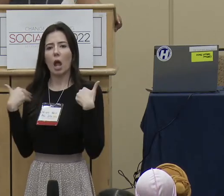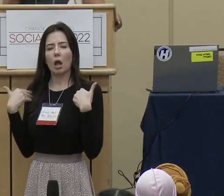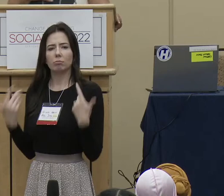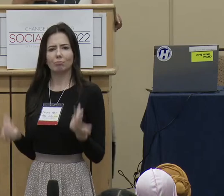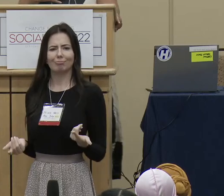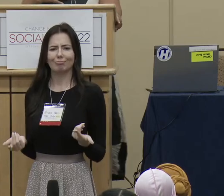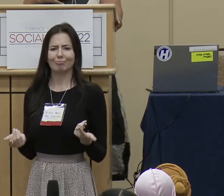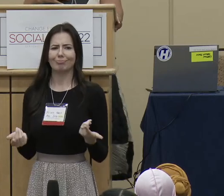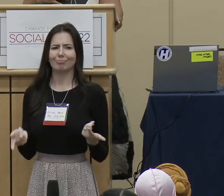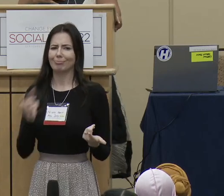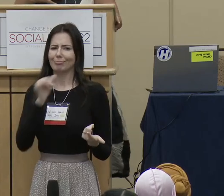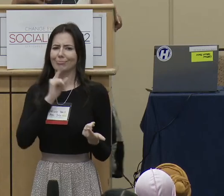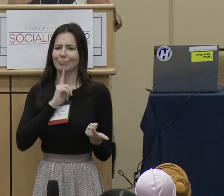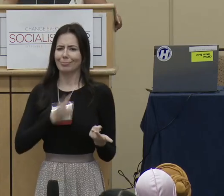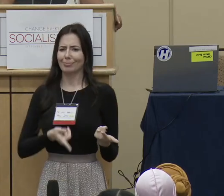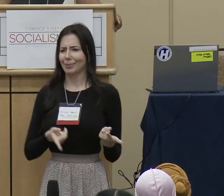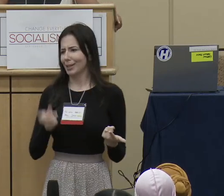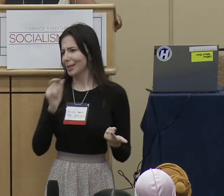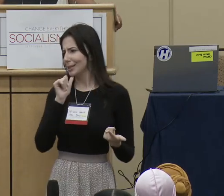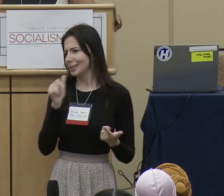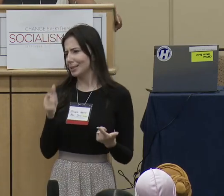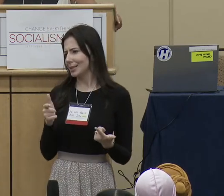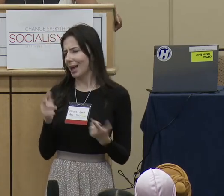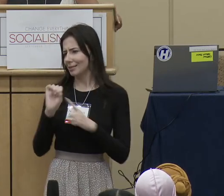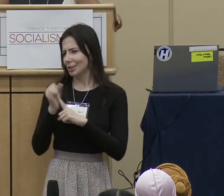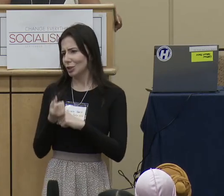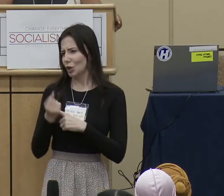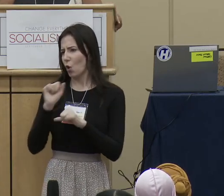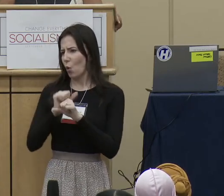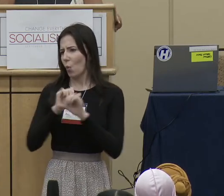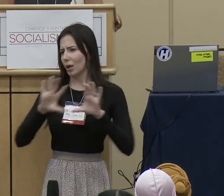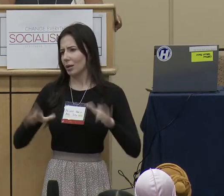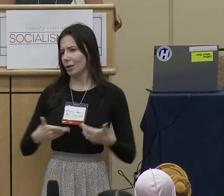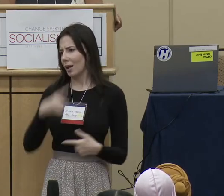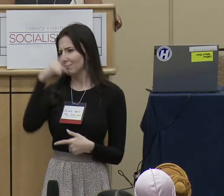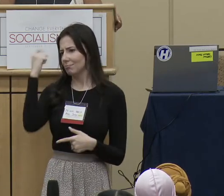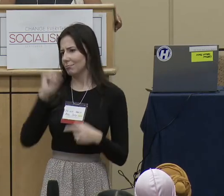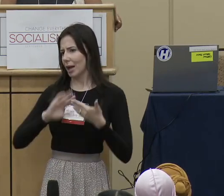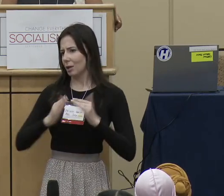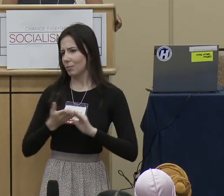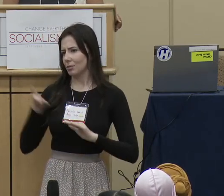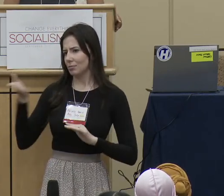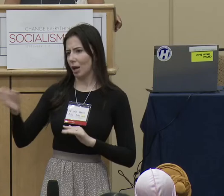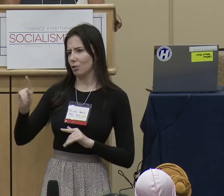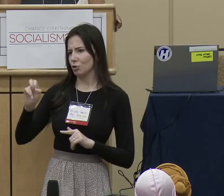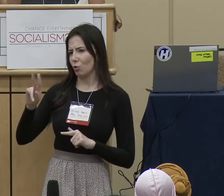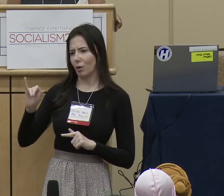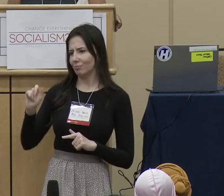life and a nice house. I was like, not so much, right. That wasn't the case in working class Black community ies in